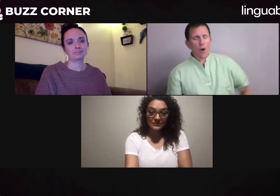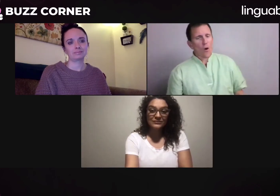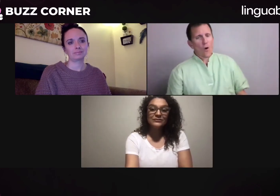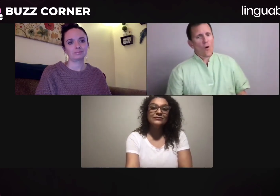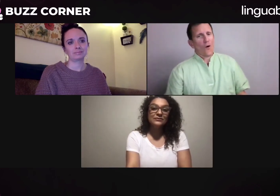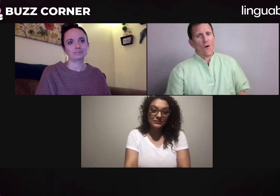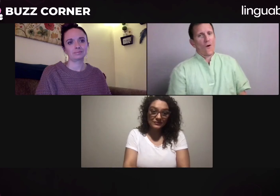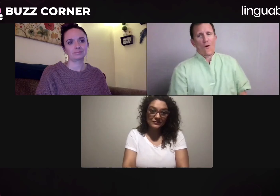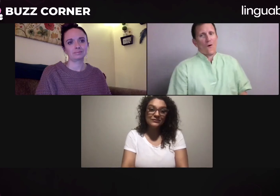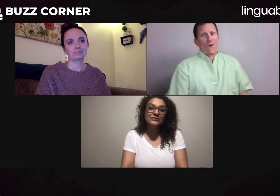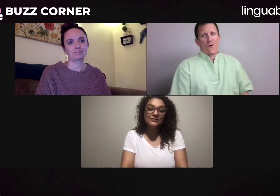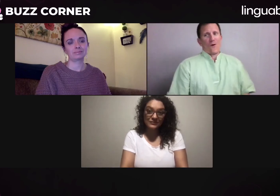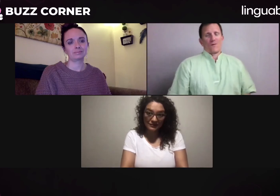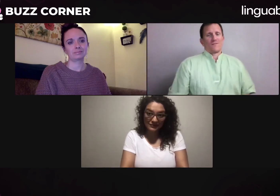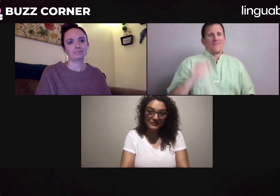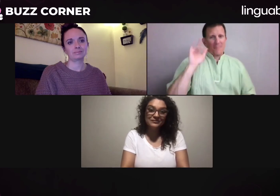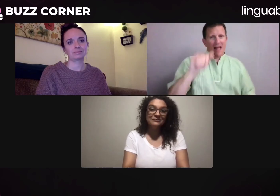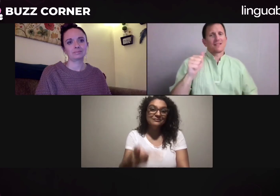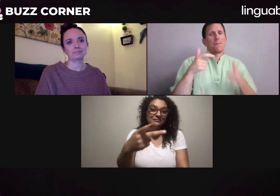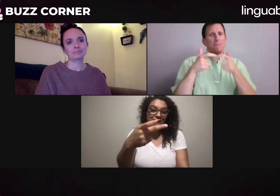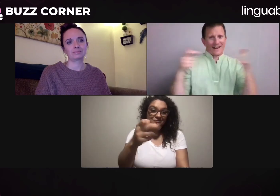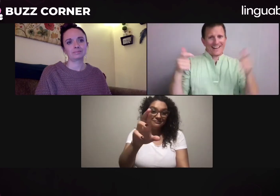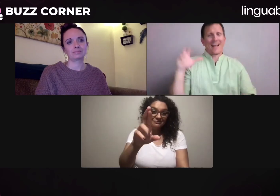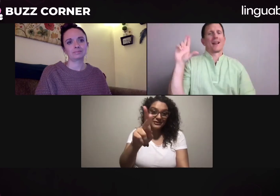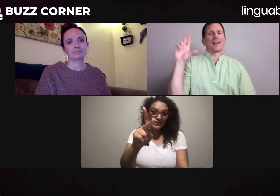with the actors, with musicians and that is a big no-no.